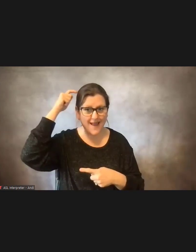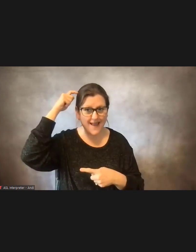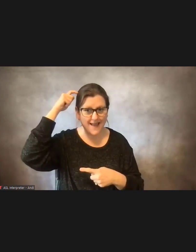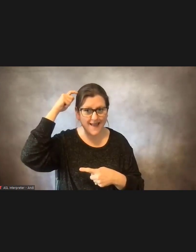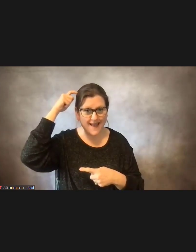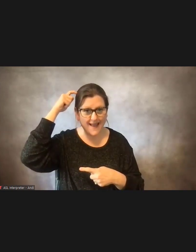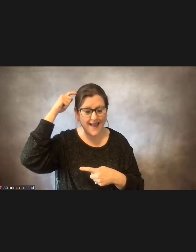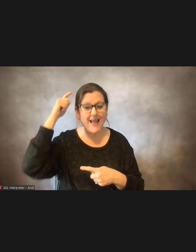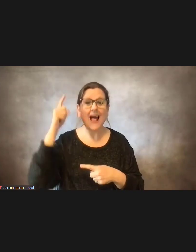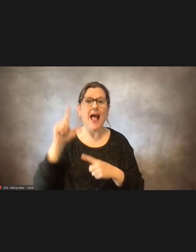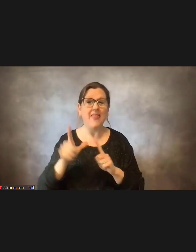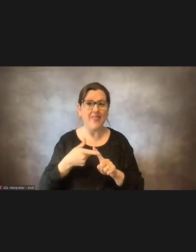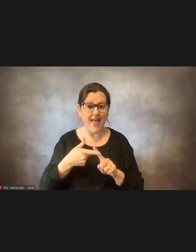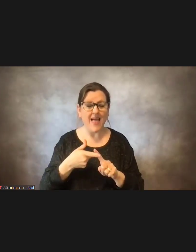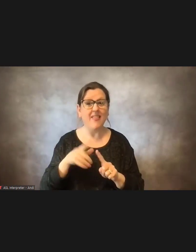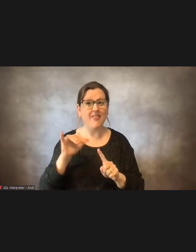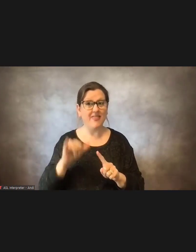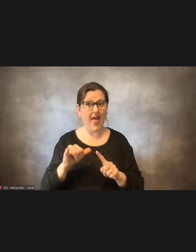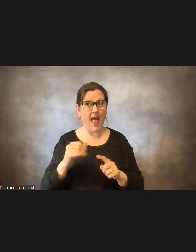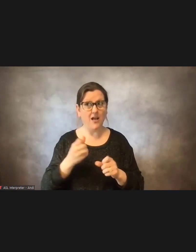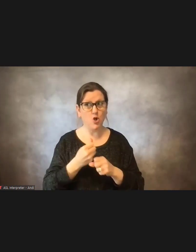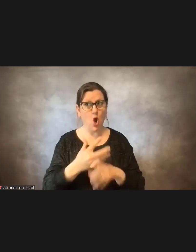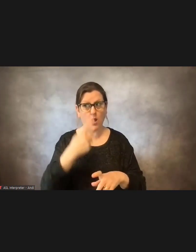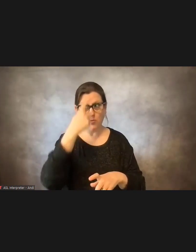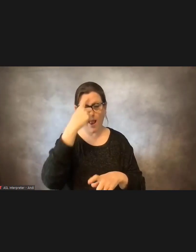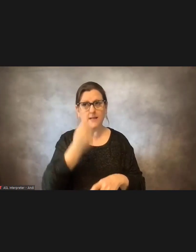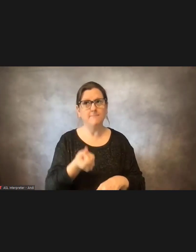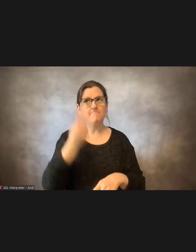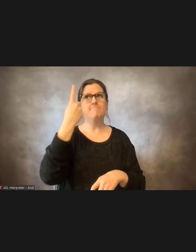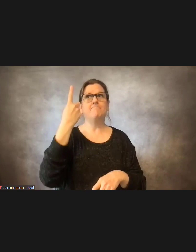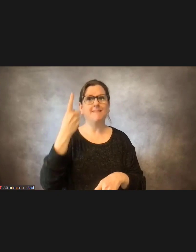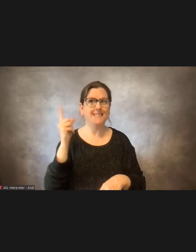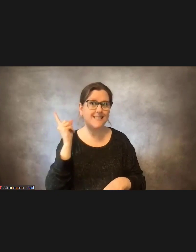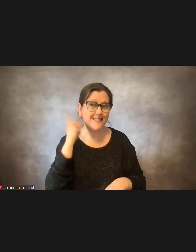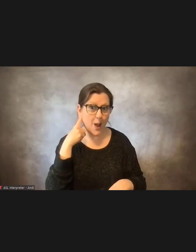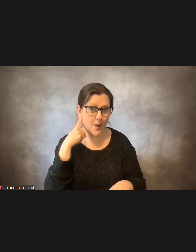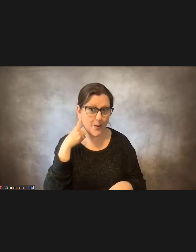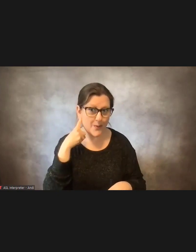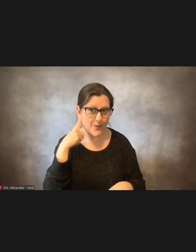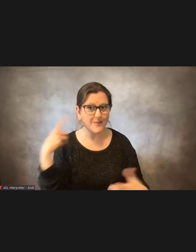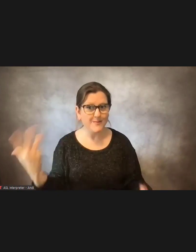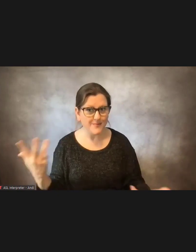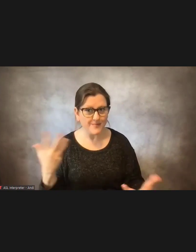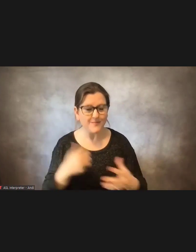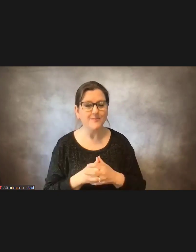individual experiences, then, the sensation that we call sound.